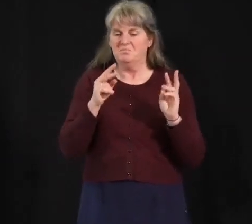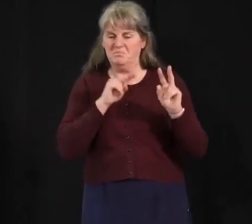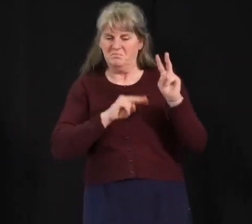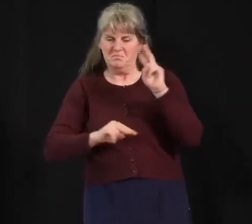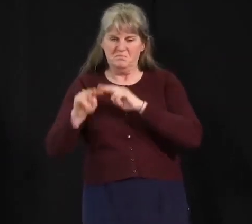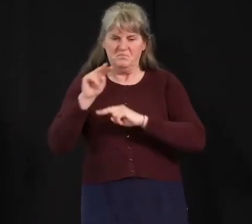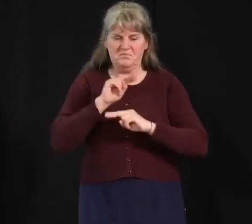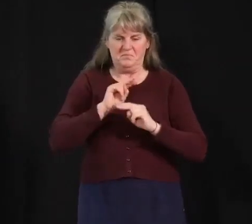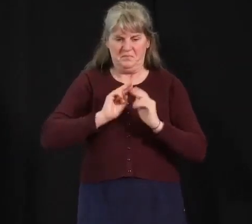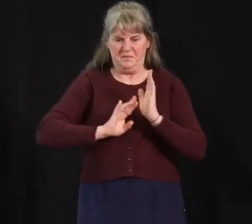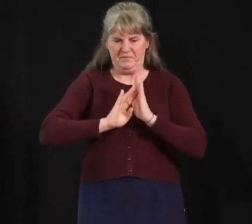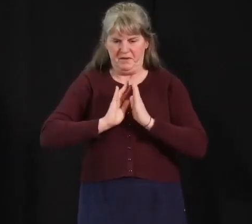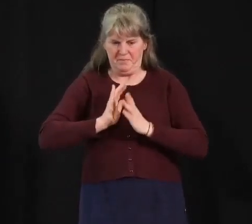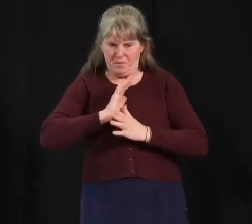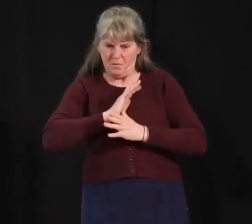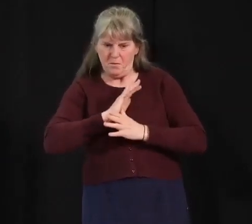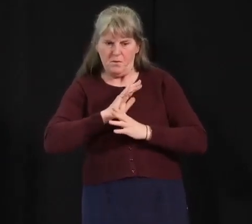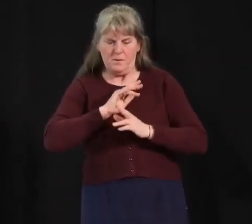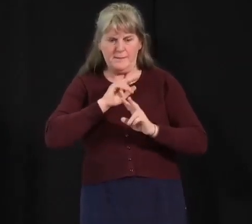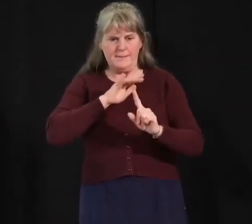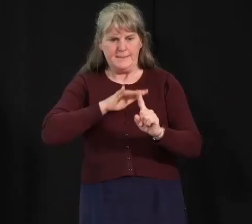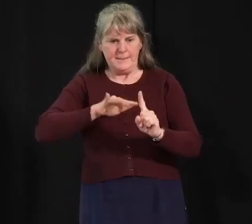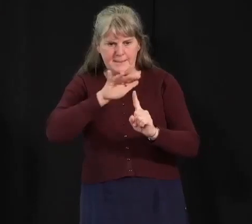Can you reopen libraries but